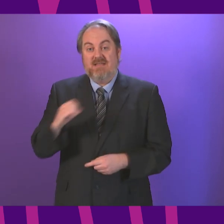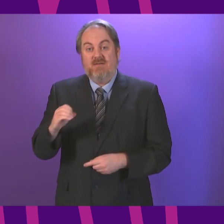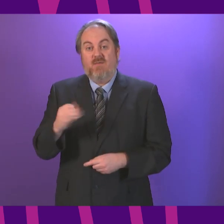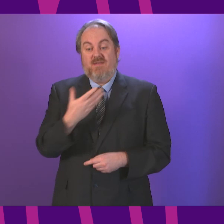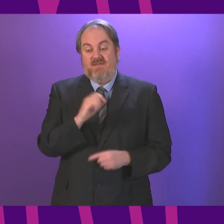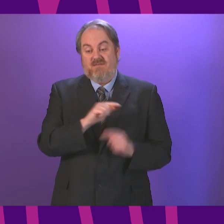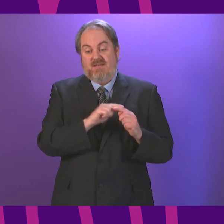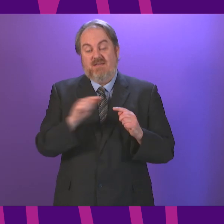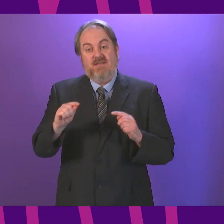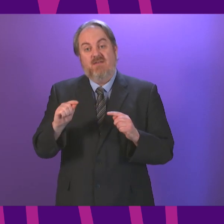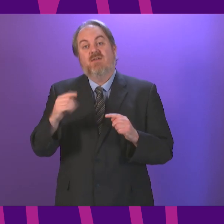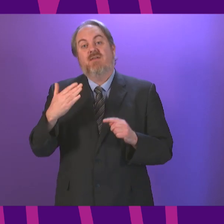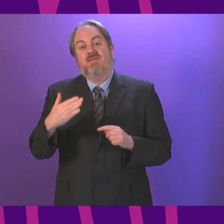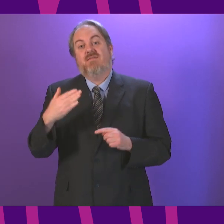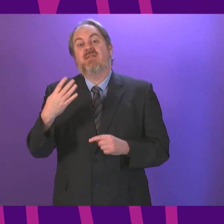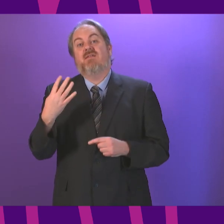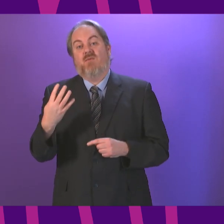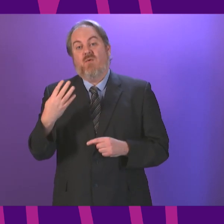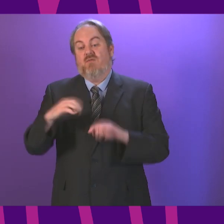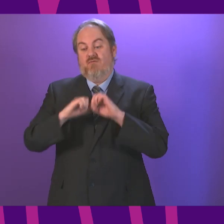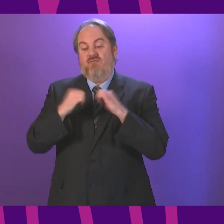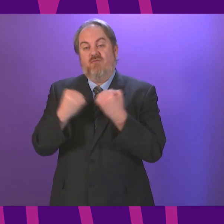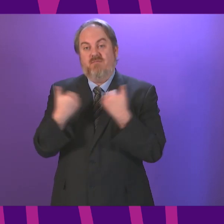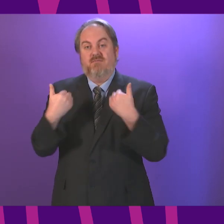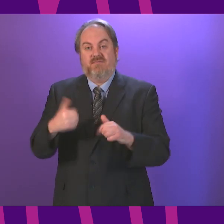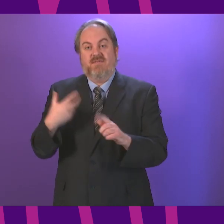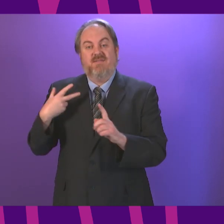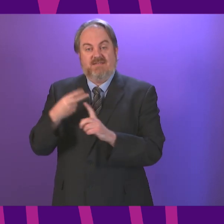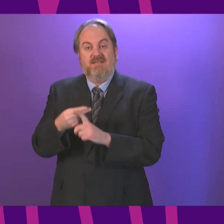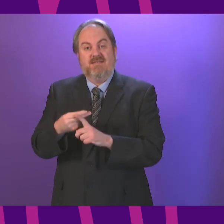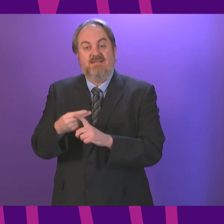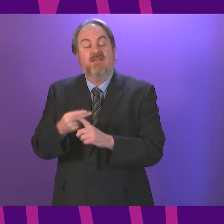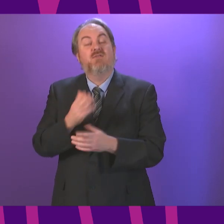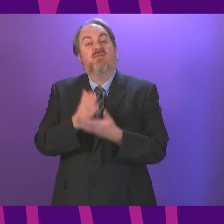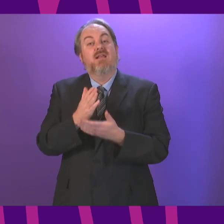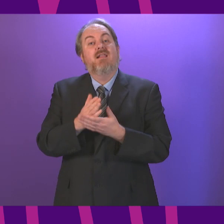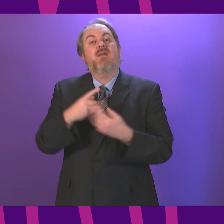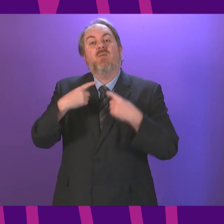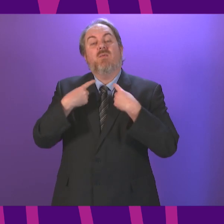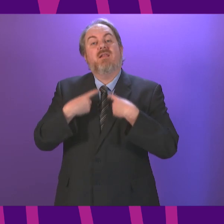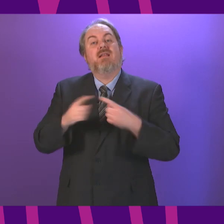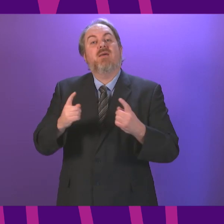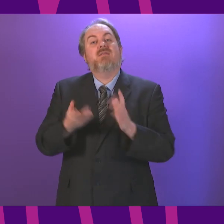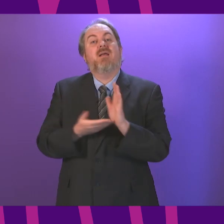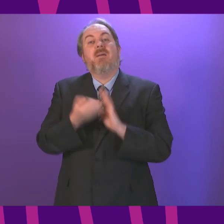per cent of people aged 50 to 54. Today, we will publish an update to the vaccine deployment plan,